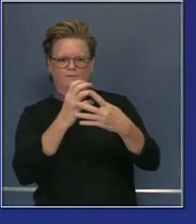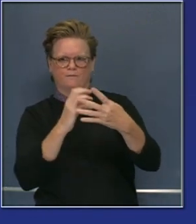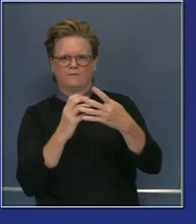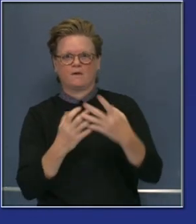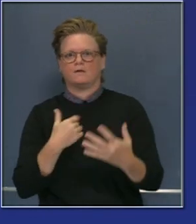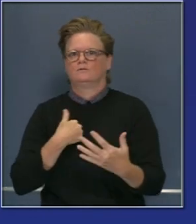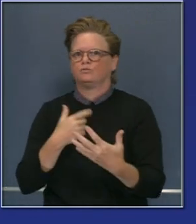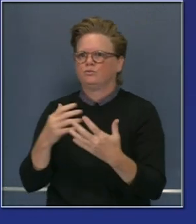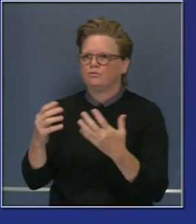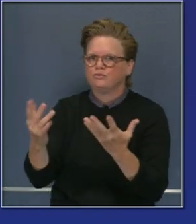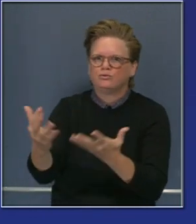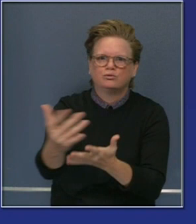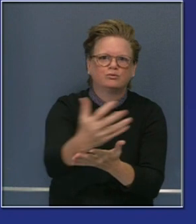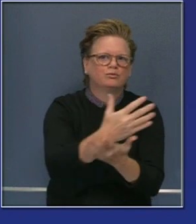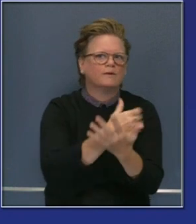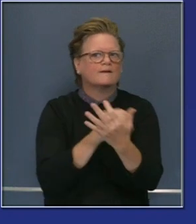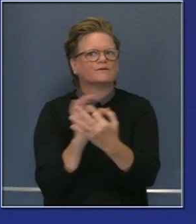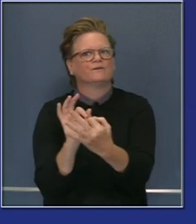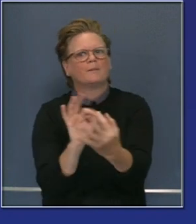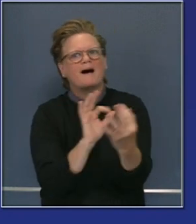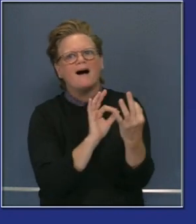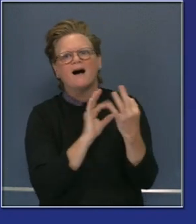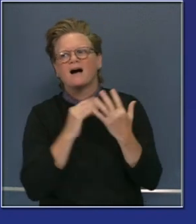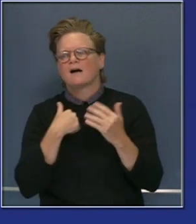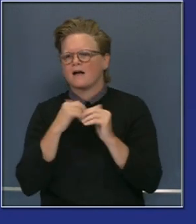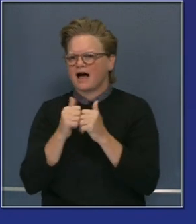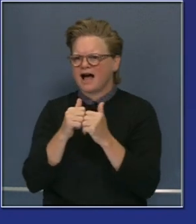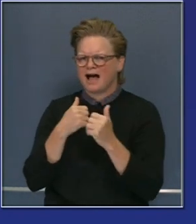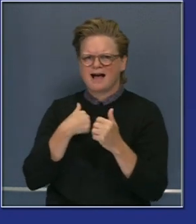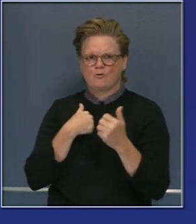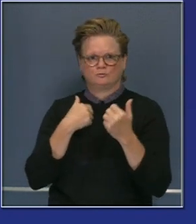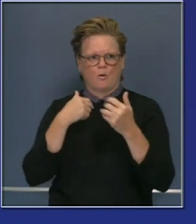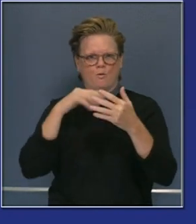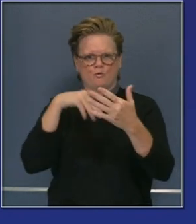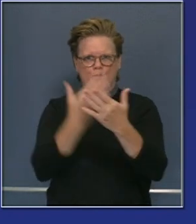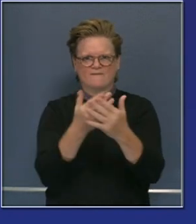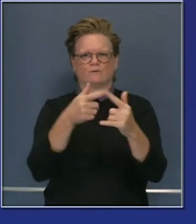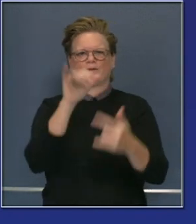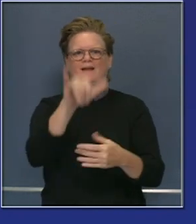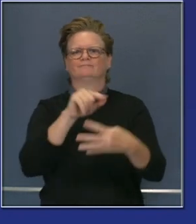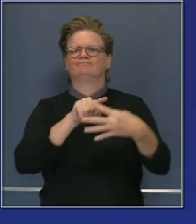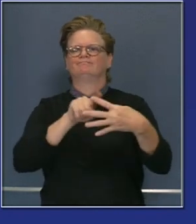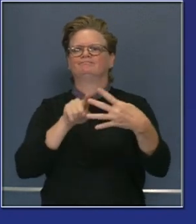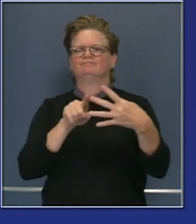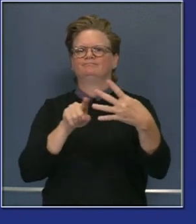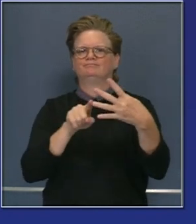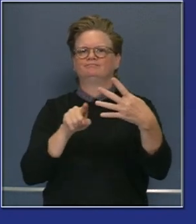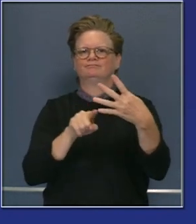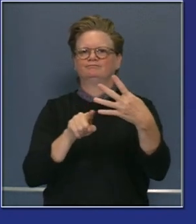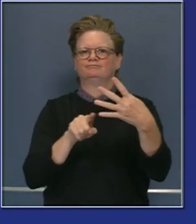AND MEMBERS OF THE PUBLIC THAT PROVIDE GUIDANCE AND FEEDBACK THAT THE GUIDANCE AND FEEDBACK